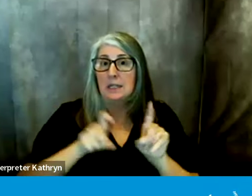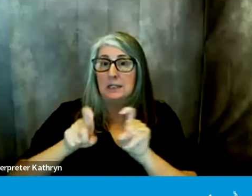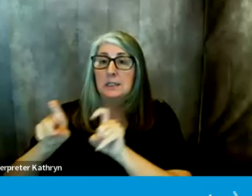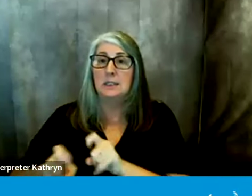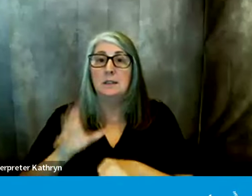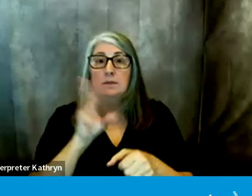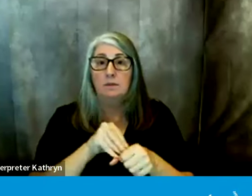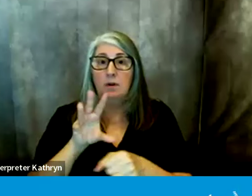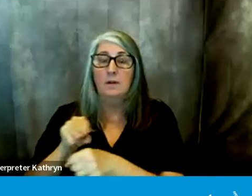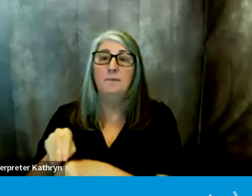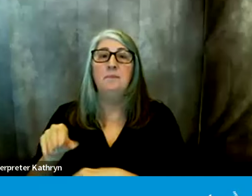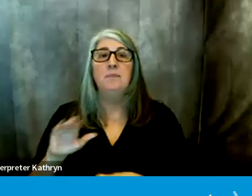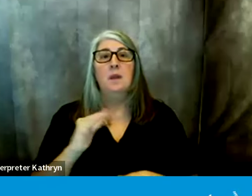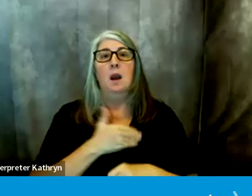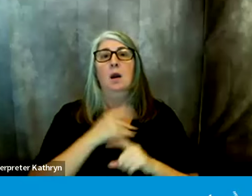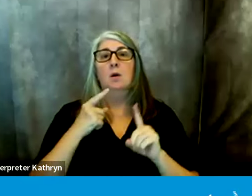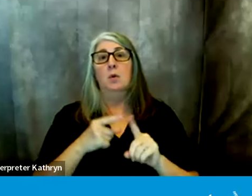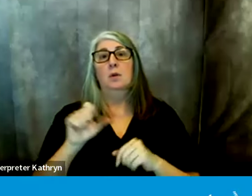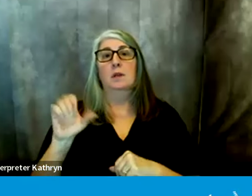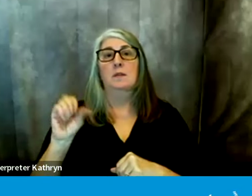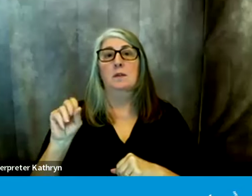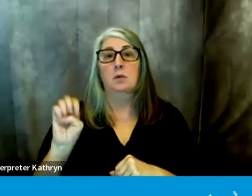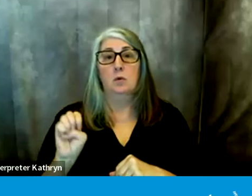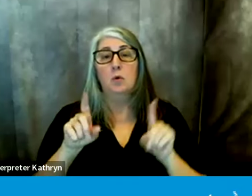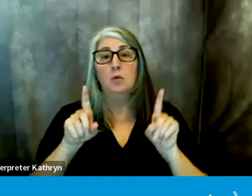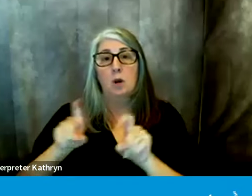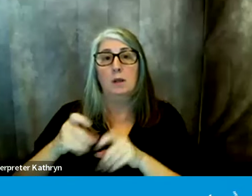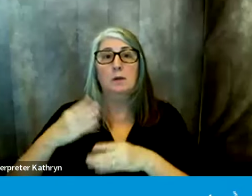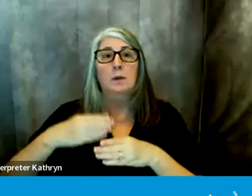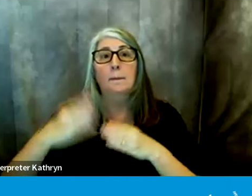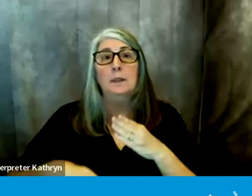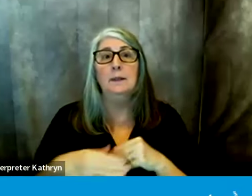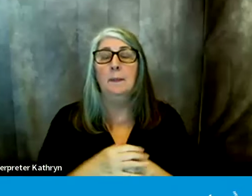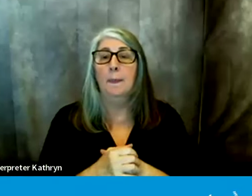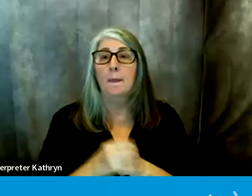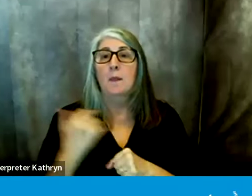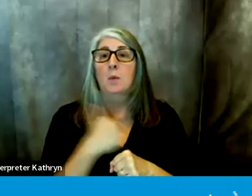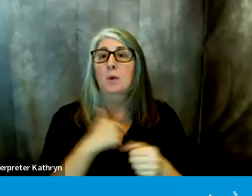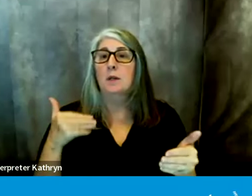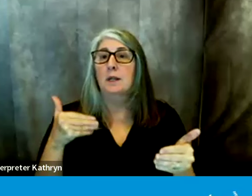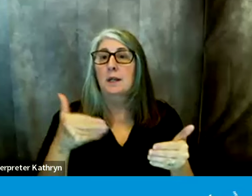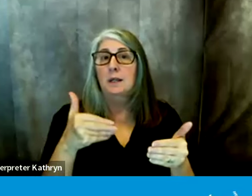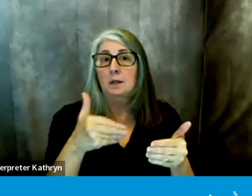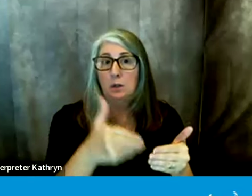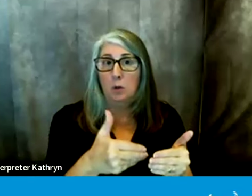is to get this SCONE continence trial complete in recruitment. We're getting close to having that completed and this is the one that's focused